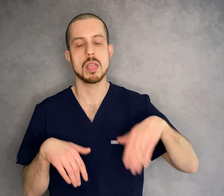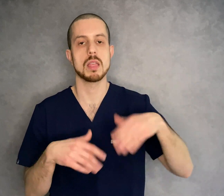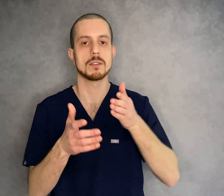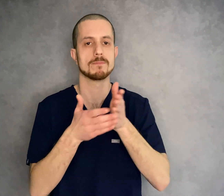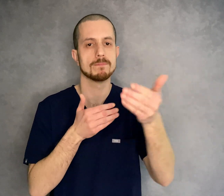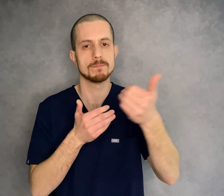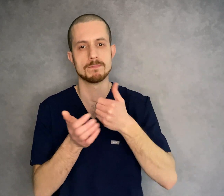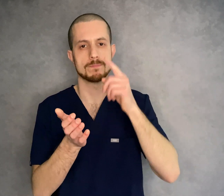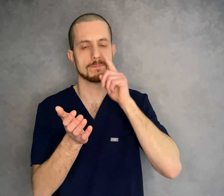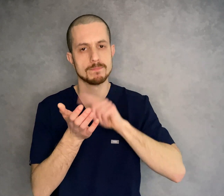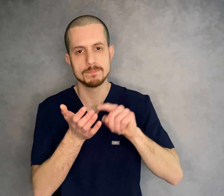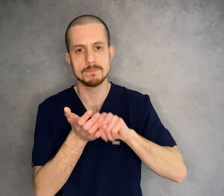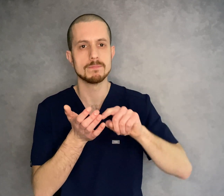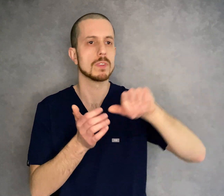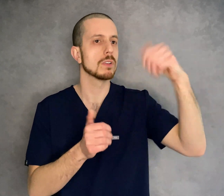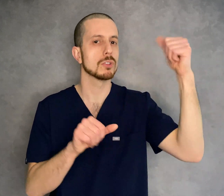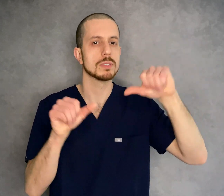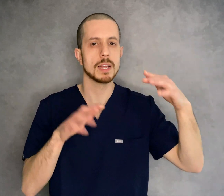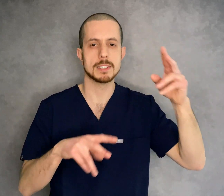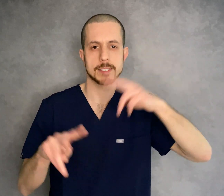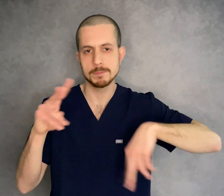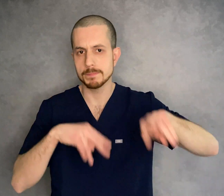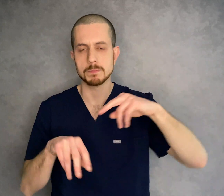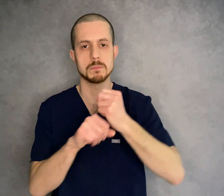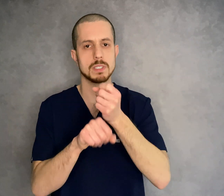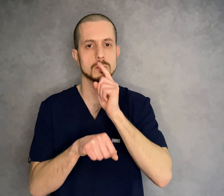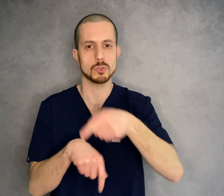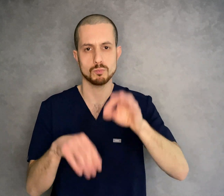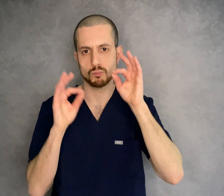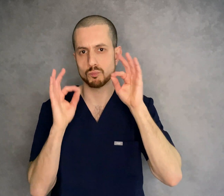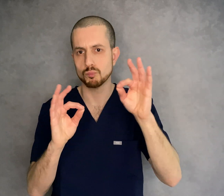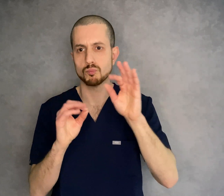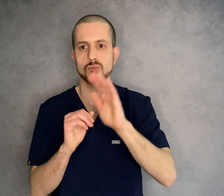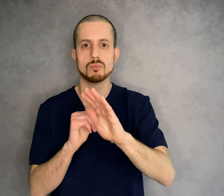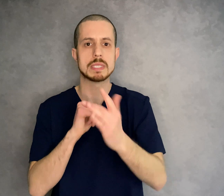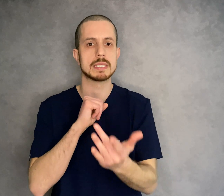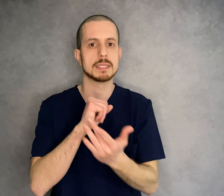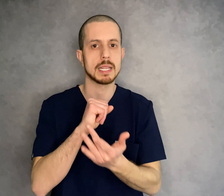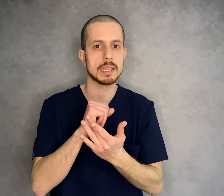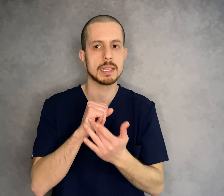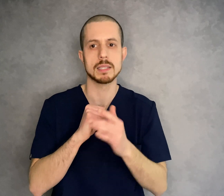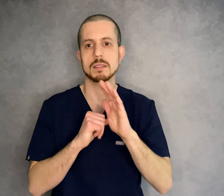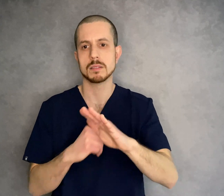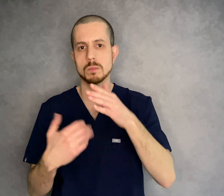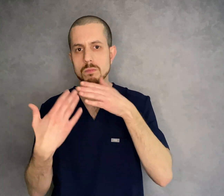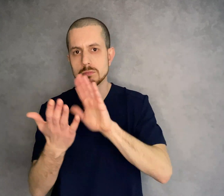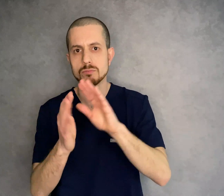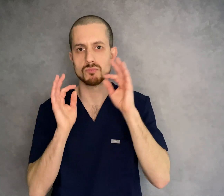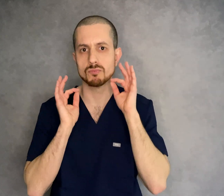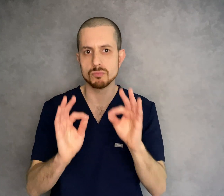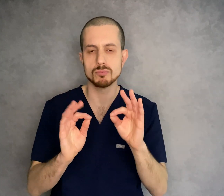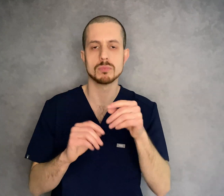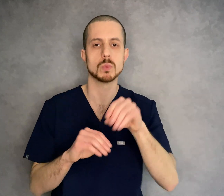That means they are not peer-reviewed and have not been thoroughly examined by other scientists to ensure that their methodology is sound.